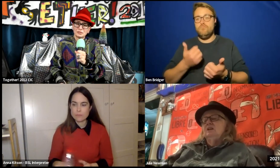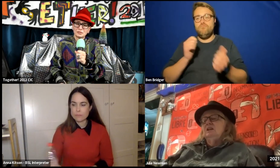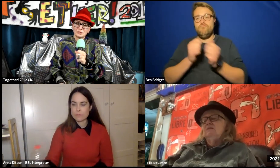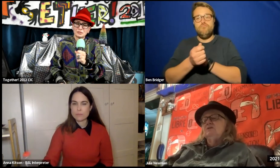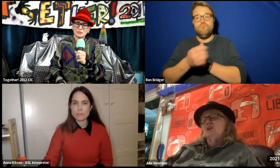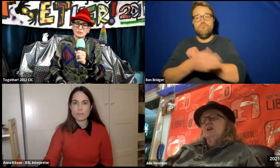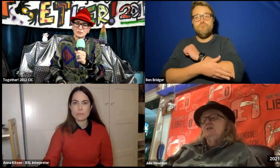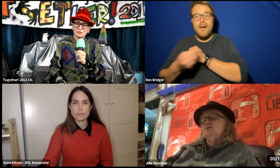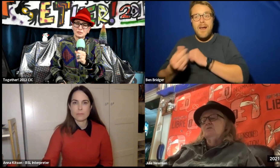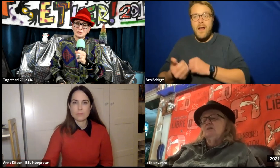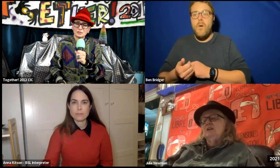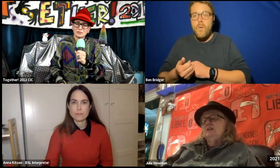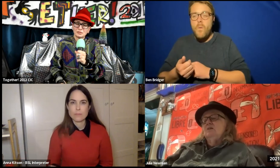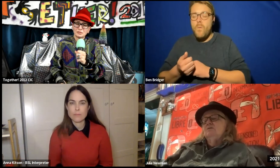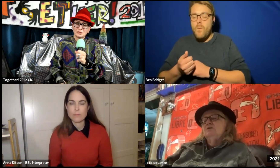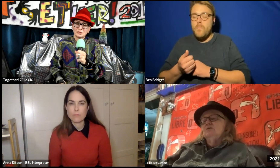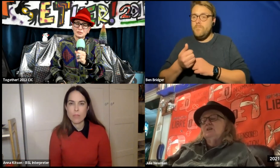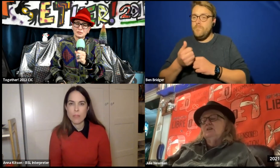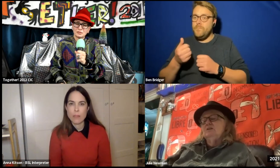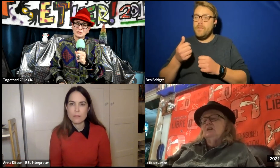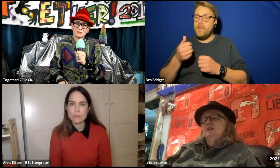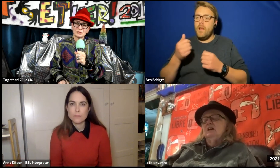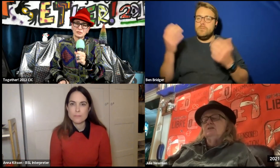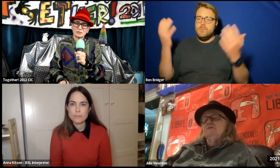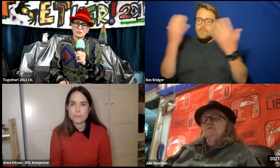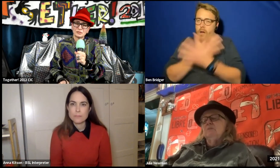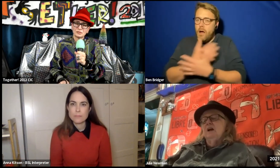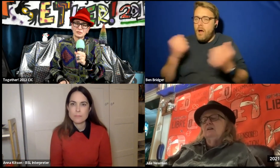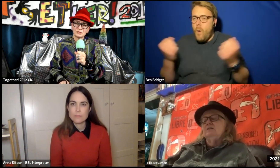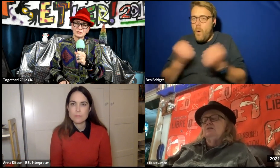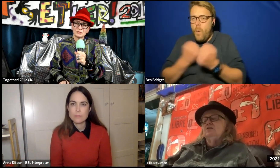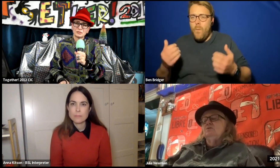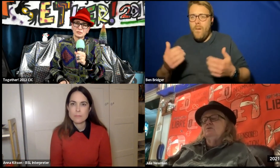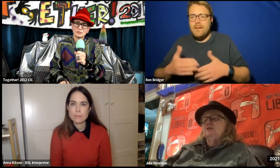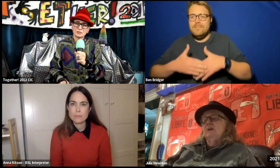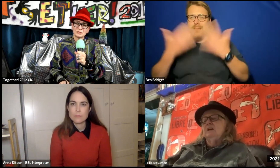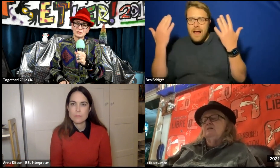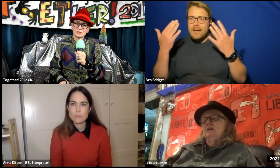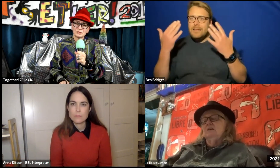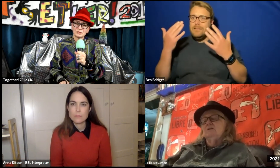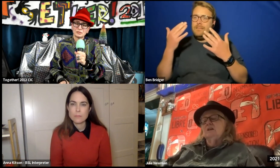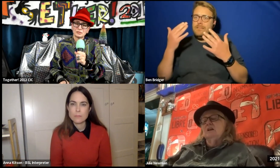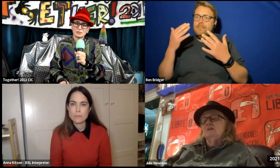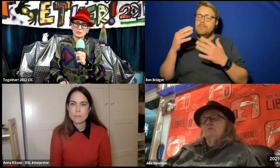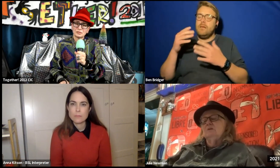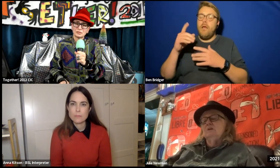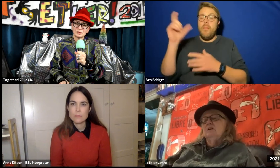The leaves change on the trees. A different palette is used to paint the landscape.